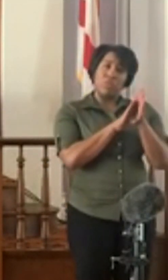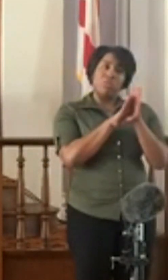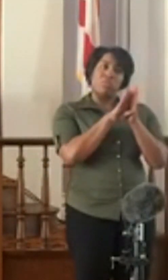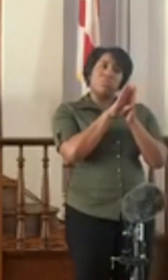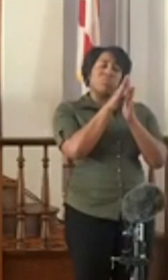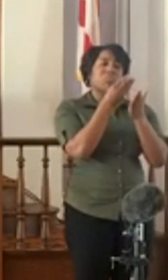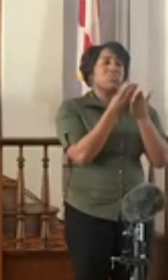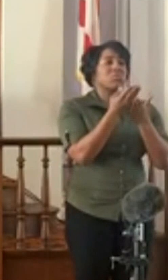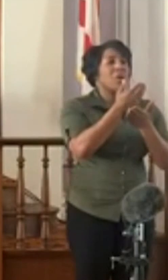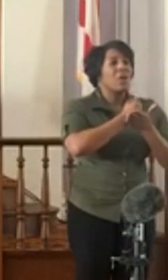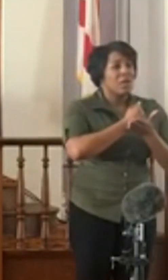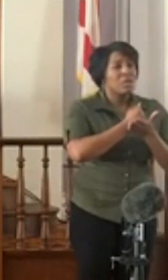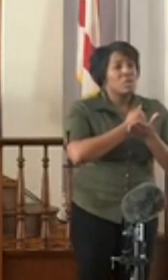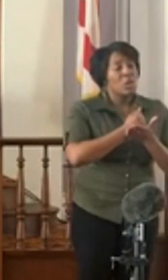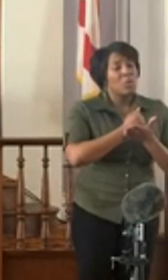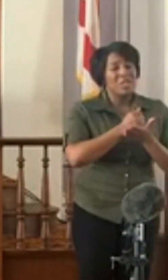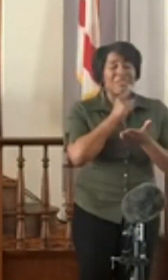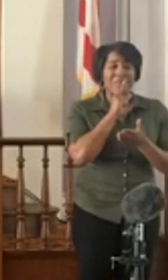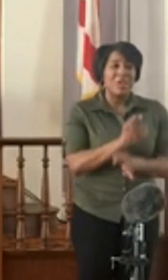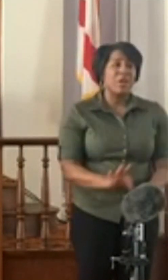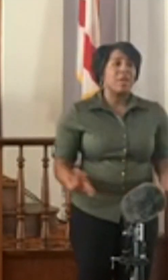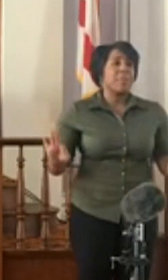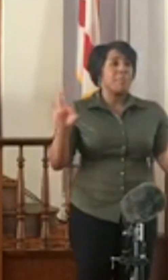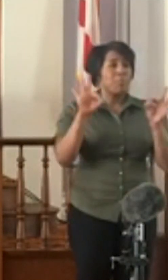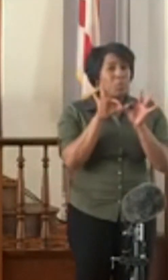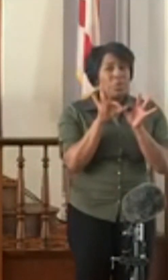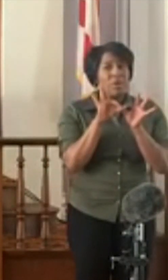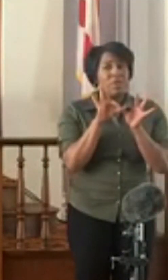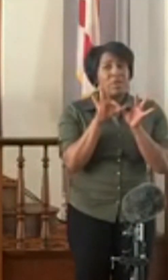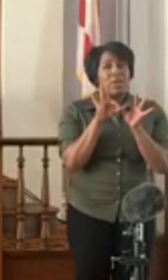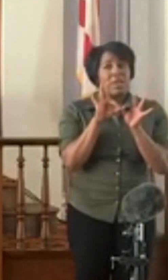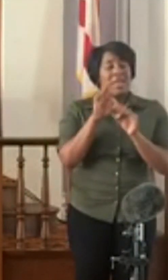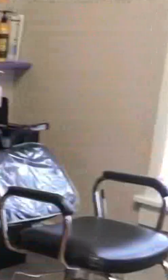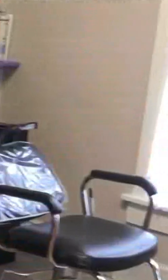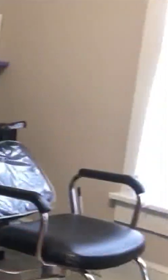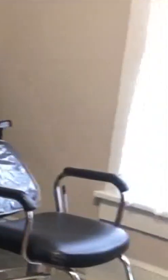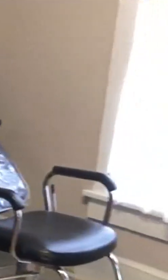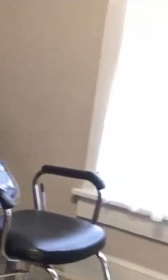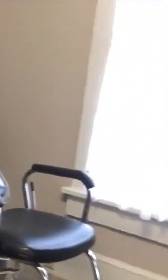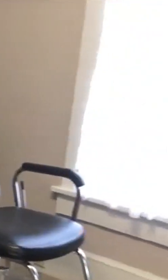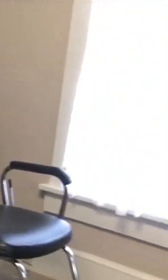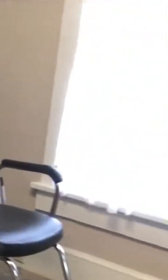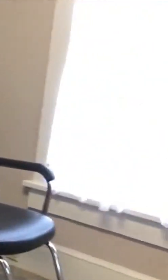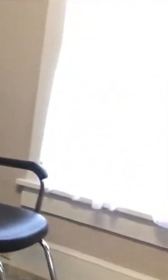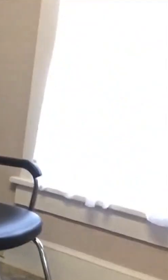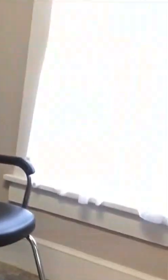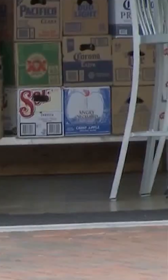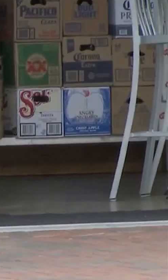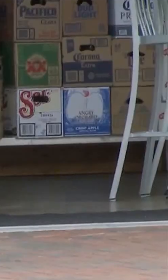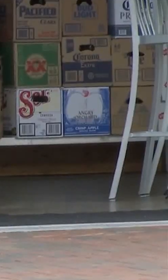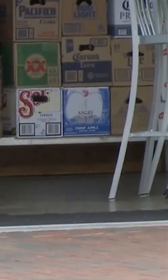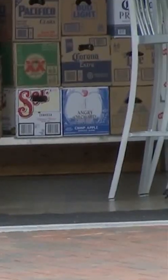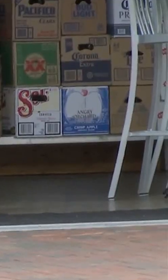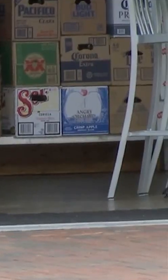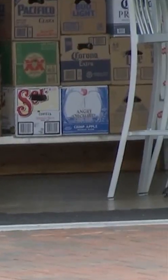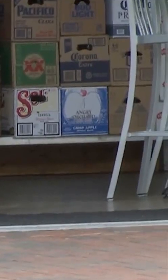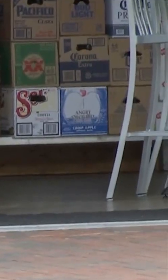OF NOT SHUTTING BACK DOWN.Gov. Ivey: "And OF NOT SHUTTING BACK DOWN.Gov. Ivey: "And moreover OF NOT SHUTTING BACK DOWN.Gov. Ivey: "And moreover to OF NOT SHUTTING BACK DOWN.Gov. Ivey: "And moreover to keep Ivey: "And moreover to keep Ivey: "And moreover to keep our Ivey: "And moreover to keep our businesses Ivey: "And moreover to keep our businesses open Ivey: "And moreover to keep our businesses open and Ivey: "And moreover to keep our businesses open and keep our businesses open and keep our businesses open and keep our our businesses open and keep our economy our businesses open and keep our economy on our businesses open and keep our economy on a our businesses open and keep our economy on a pathway our economy on a pathway our economy on a pathway toward our economy on a pathway toward recovery, our economy on a pathway toward recovery, it our economy on a pathway toward recovery, it is our economy on a pathway toward recovery, it is vitally toward recovery, it is vitally toward recovery, it is vitally important toward recovery, it is vitally important for